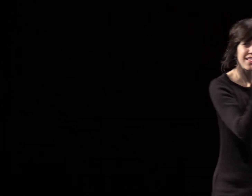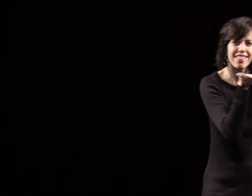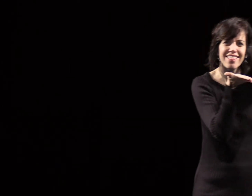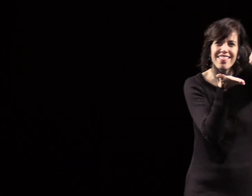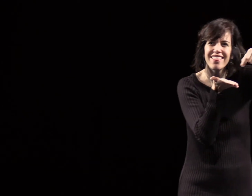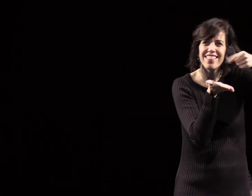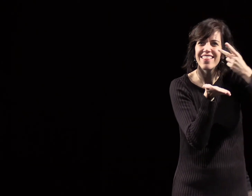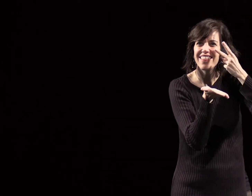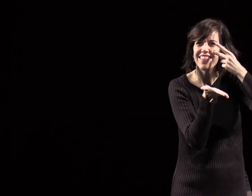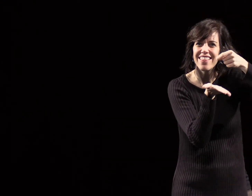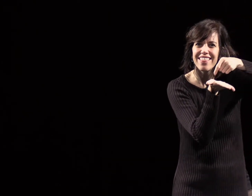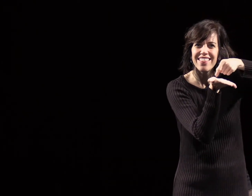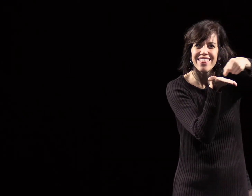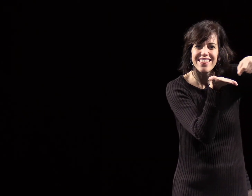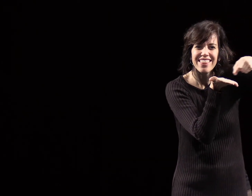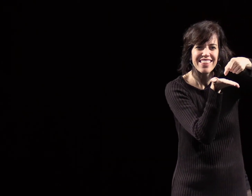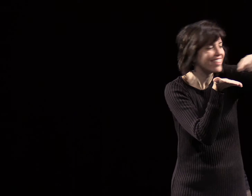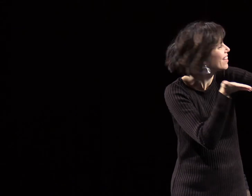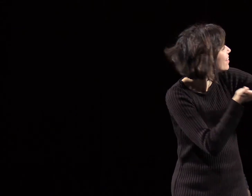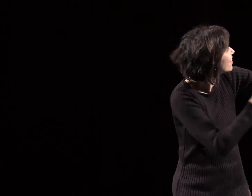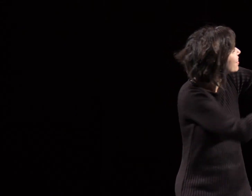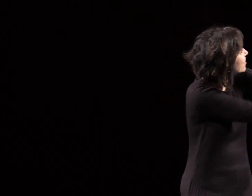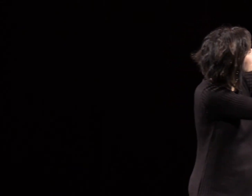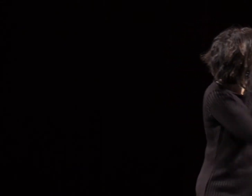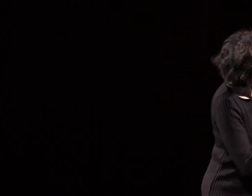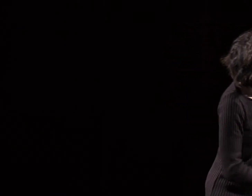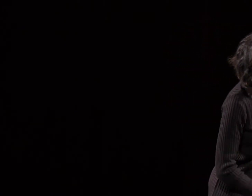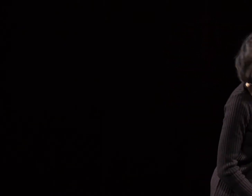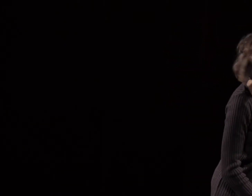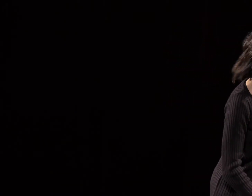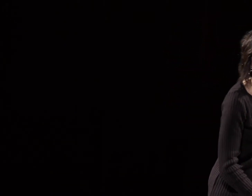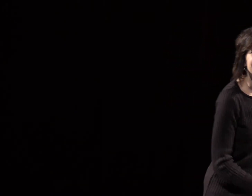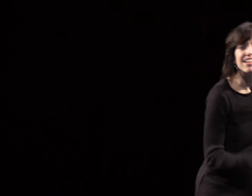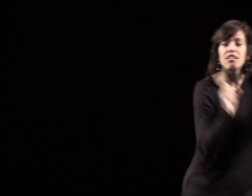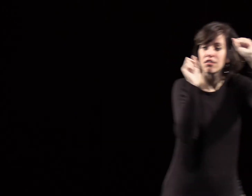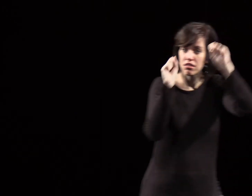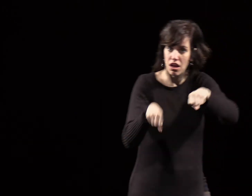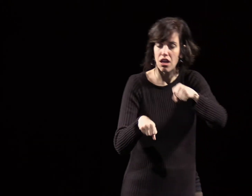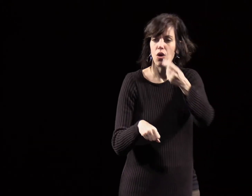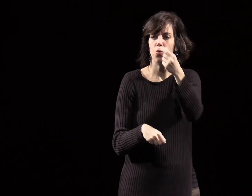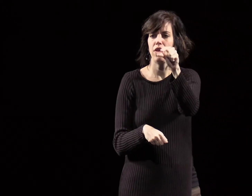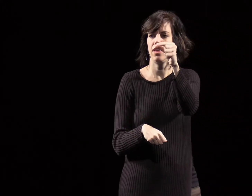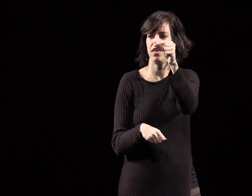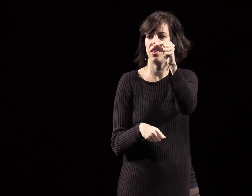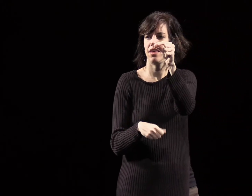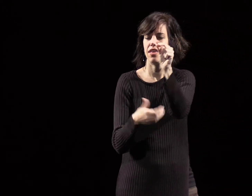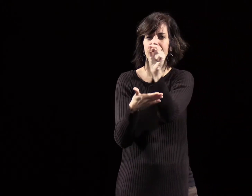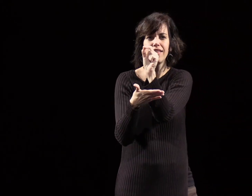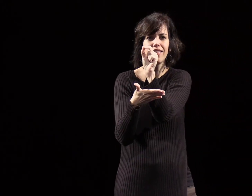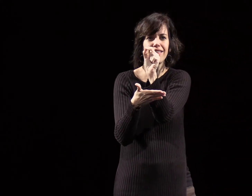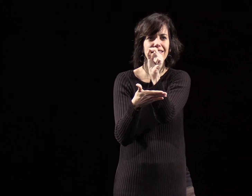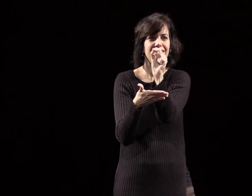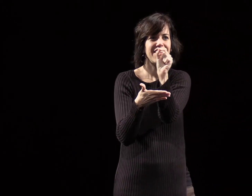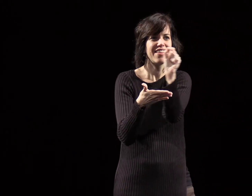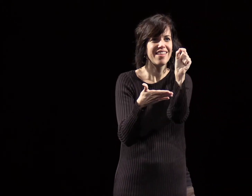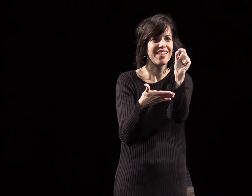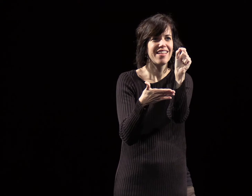See right there, that icon, the pen with the line underneath? So when you click that,